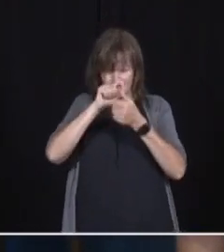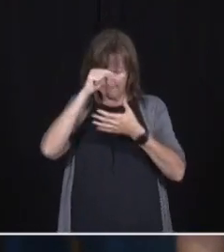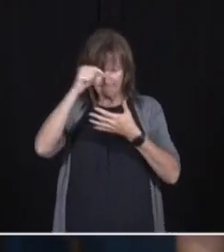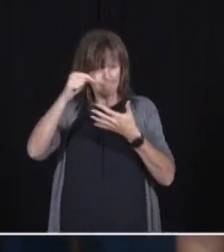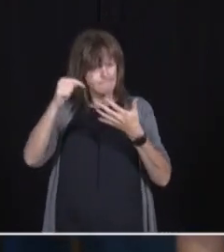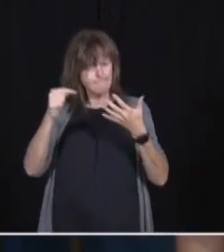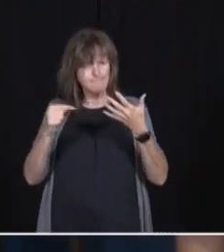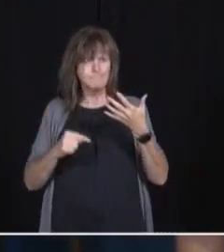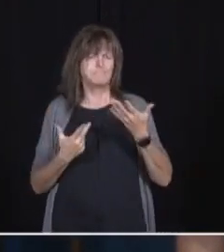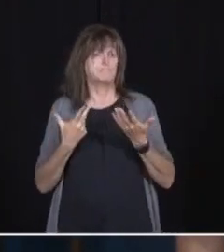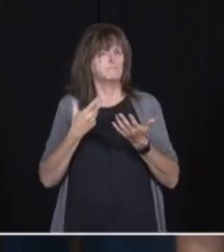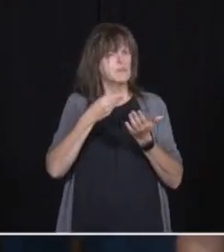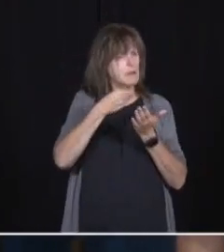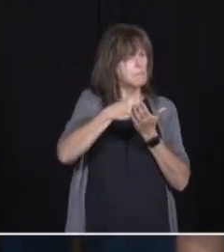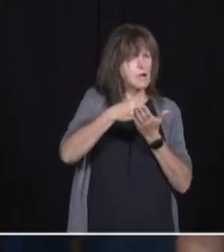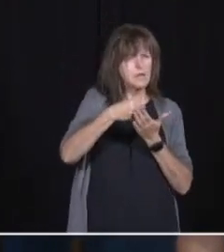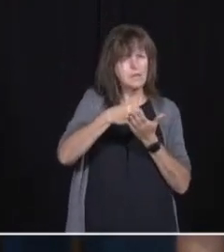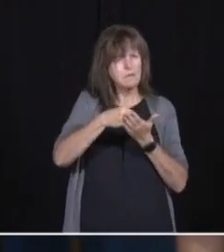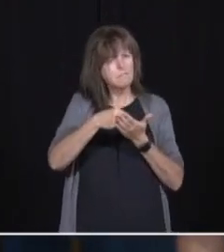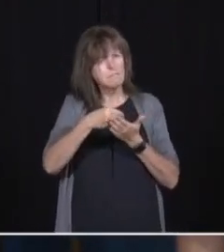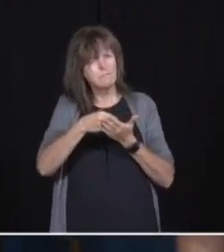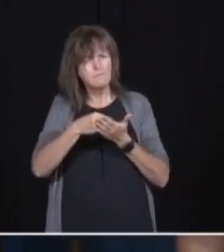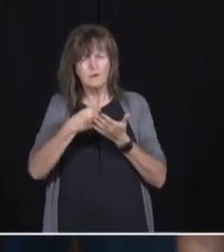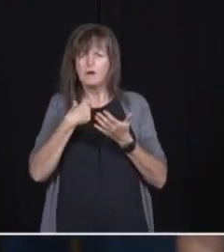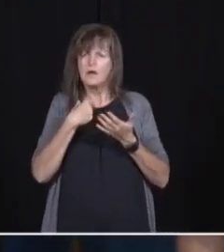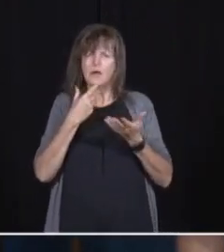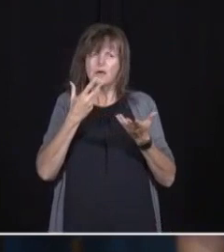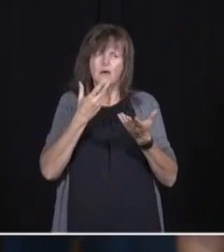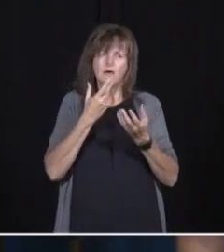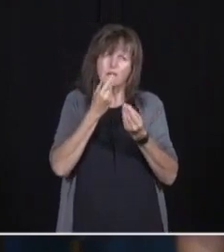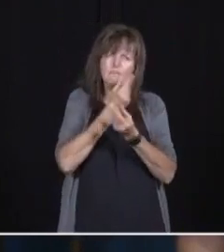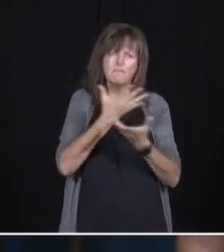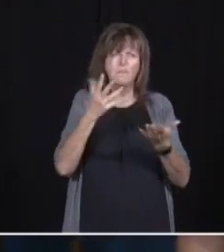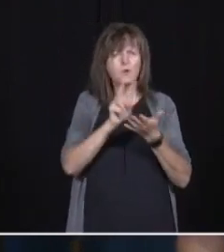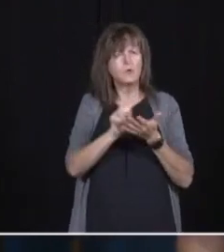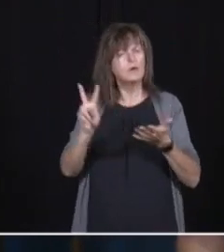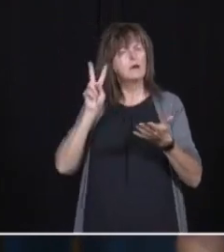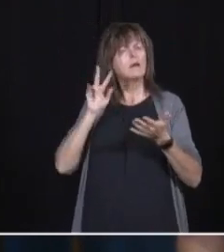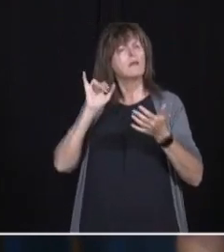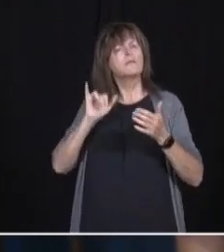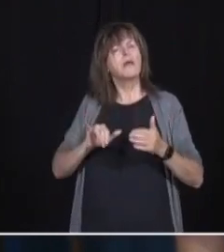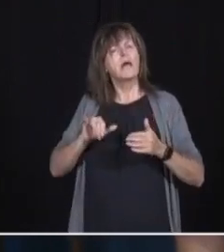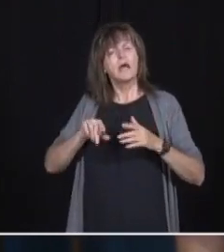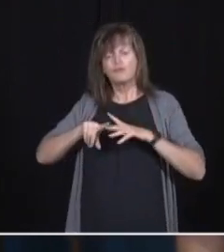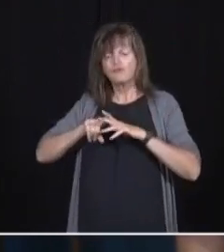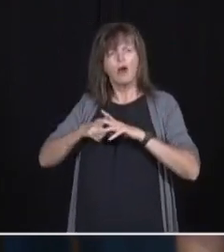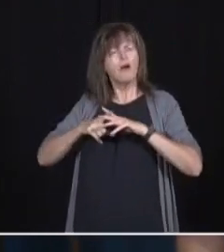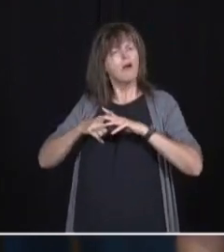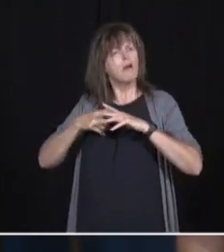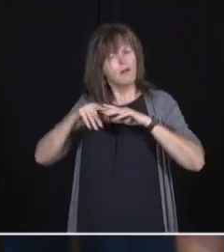We are just working on program finalization. Some of the dollars as I mentioned probably about two weeks ago, as part of the